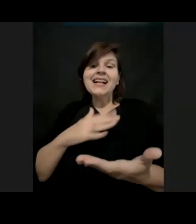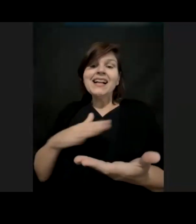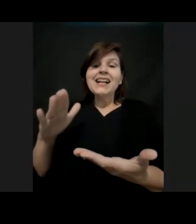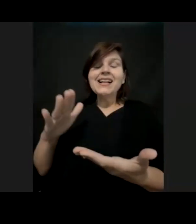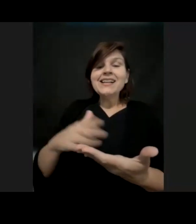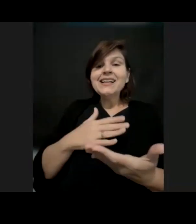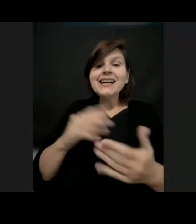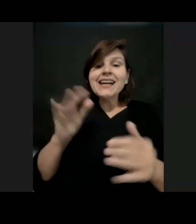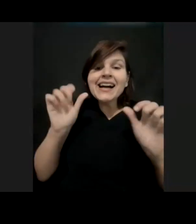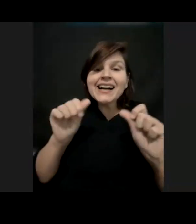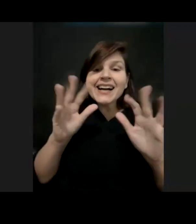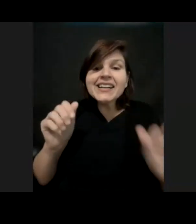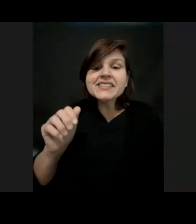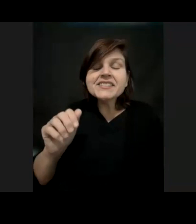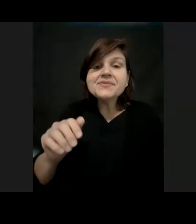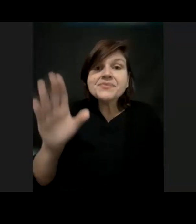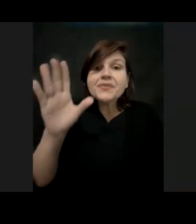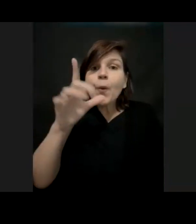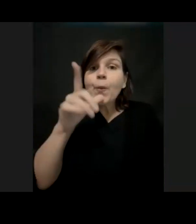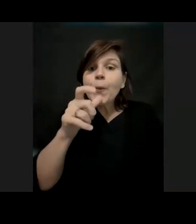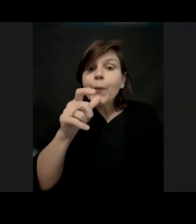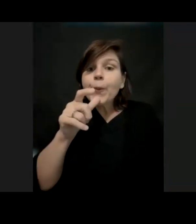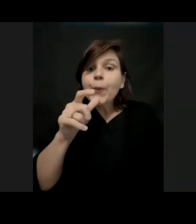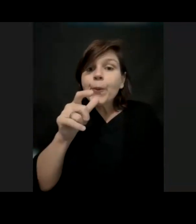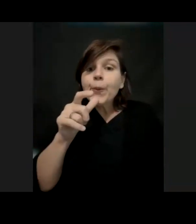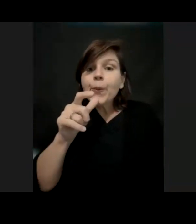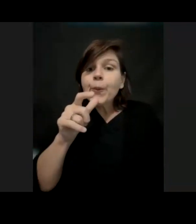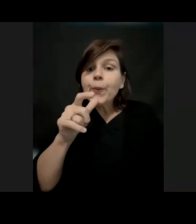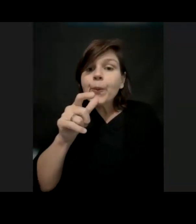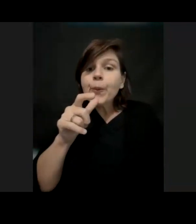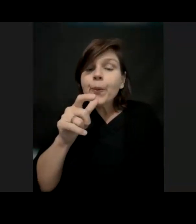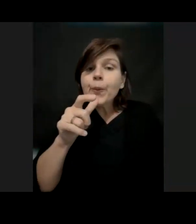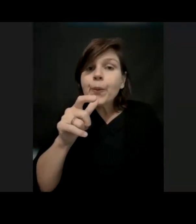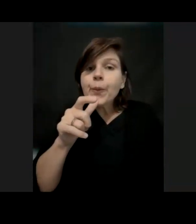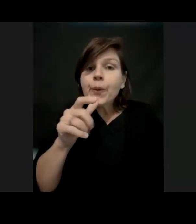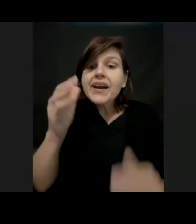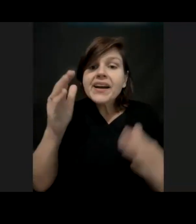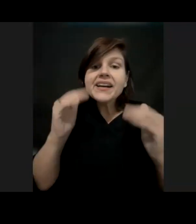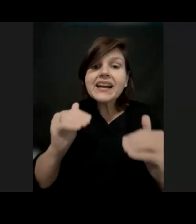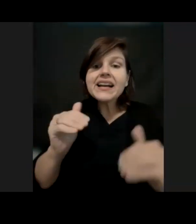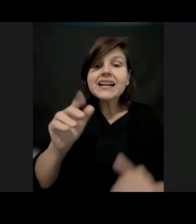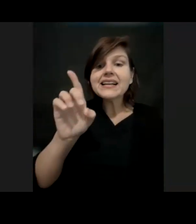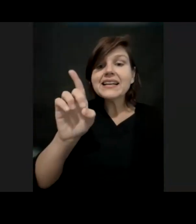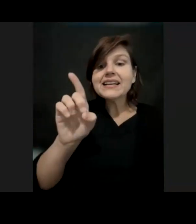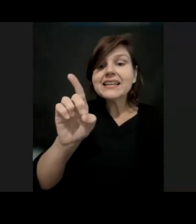You’ll never guess who it is! It's Dillon! Hi, Dillon!